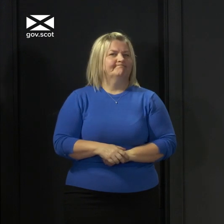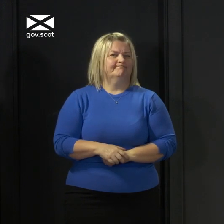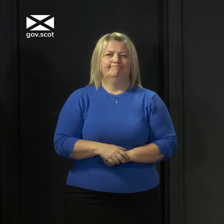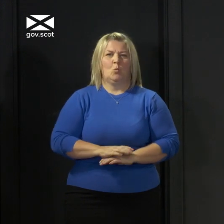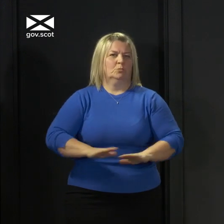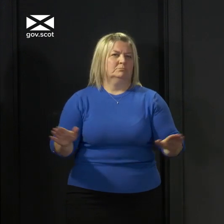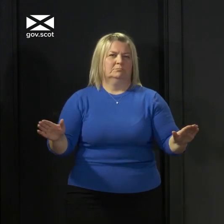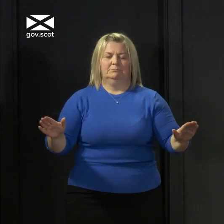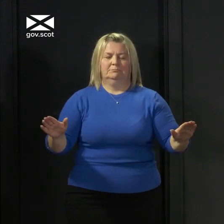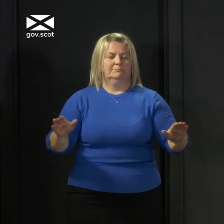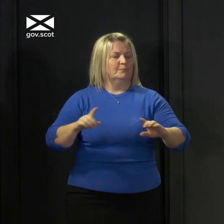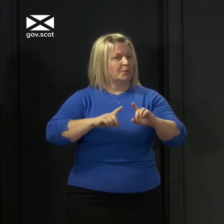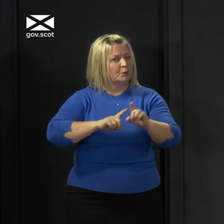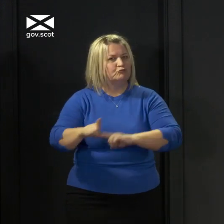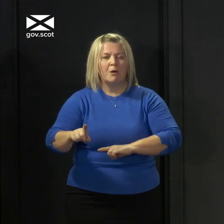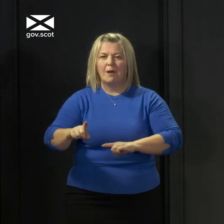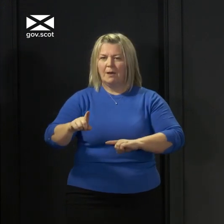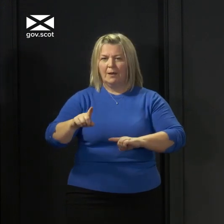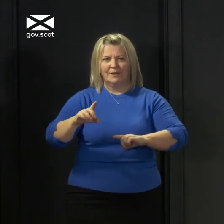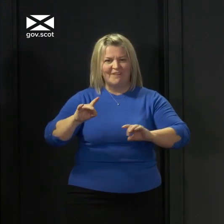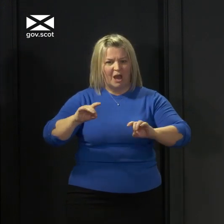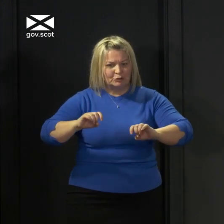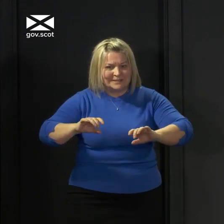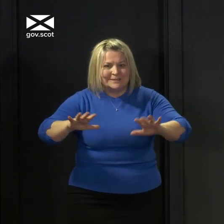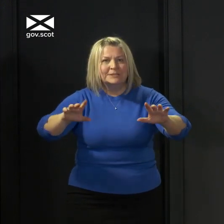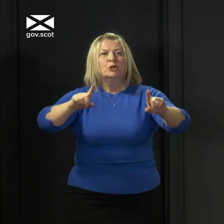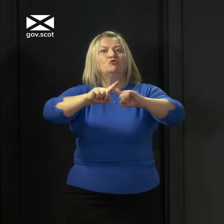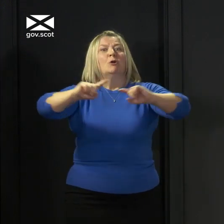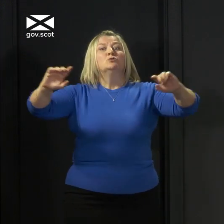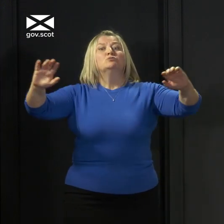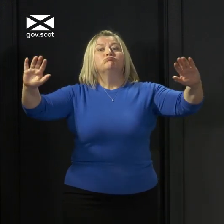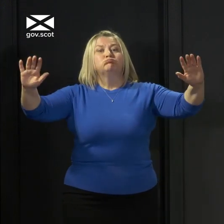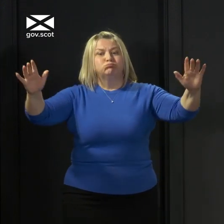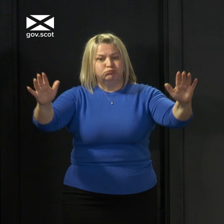we start to lift restrictions A. make sure we've got the capability in place